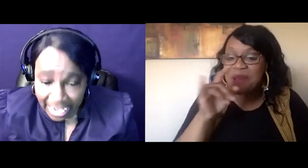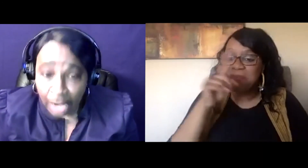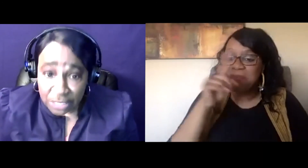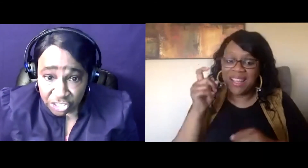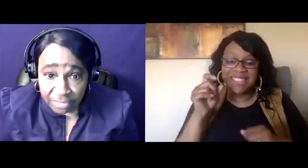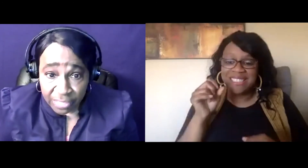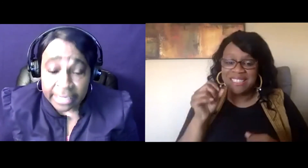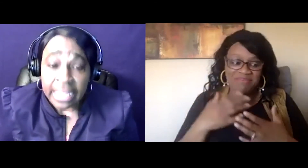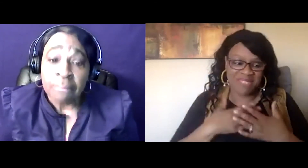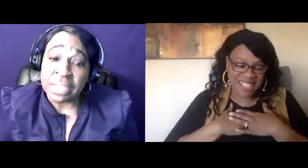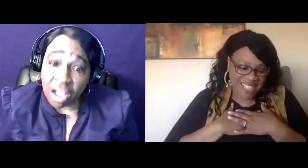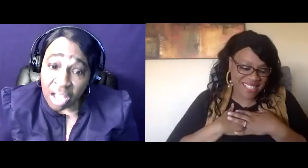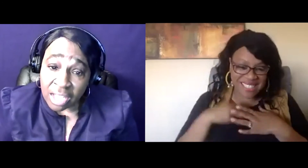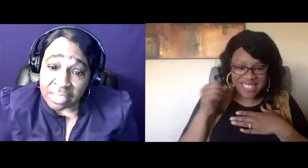I appreciate that because